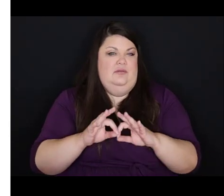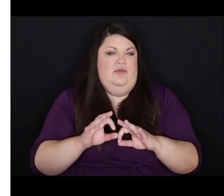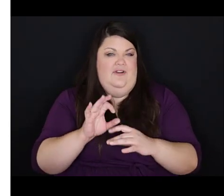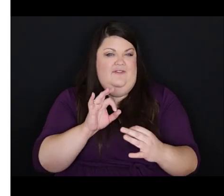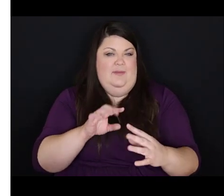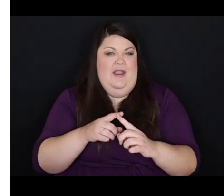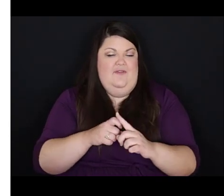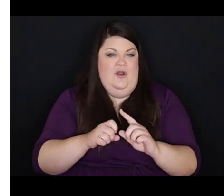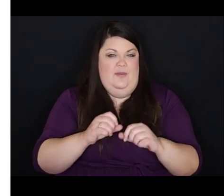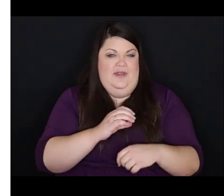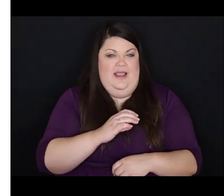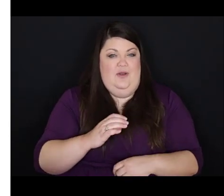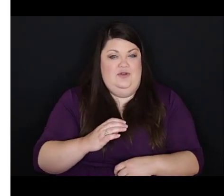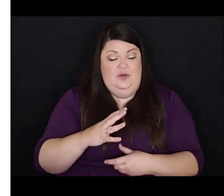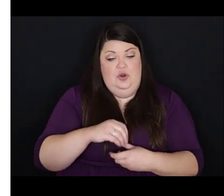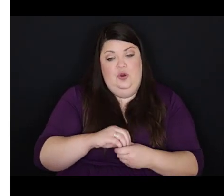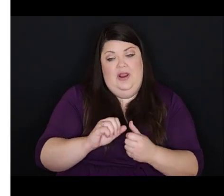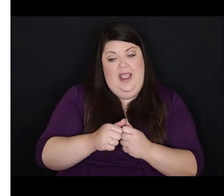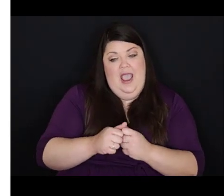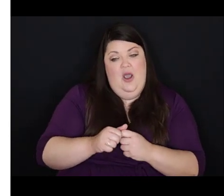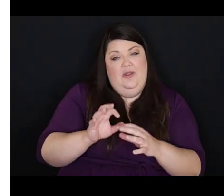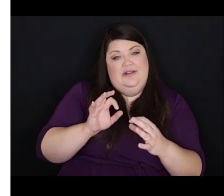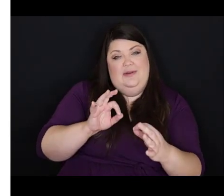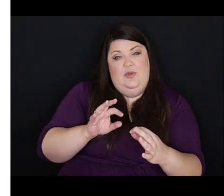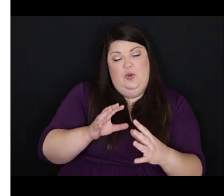including how this input was received from the Council.